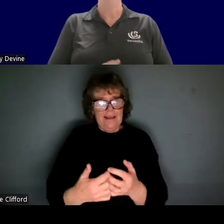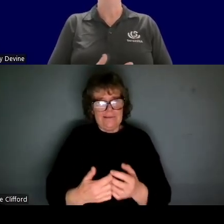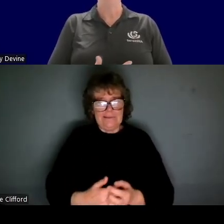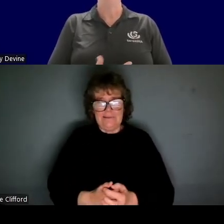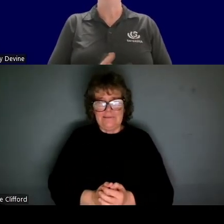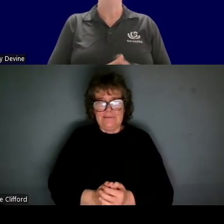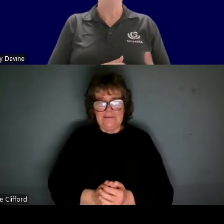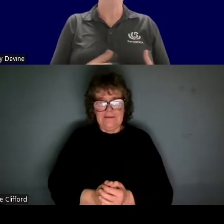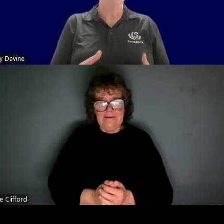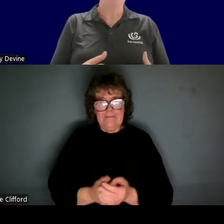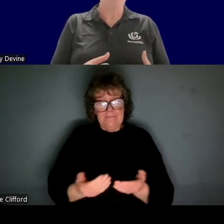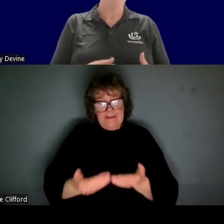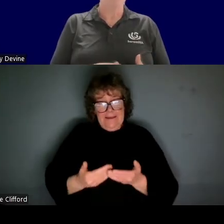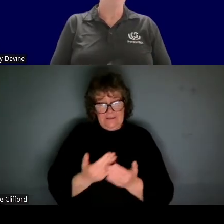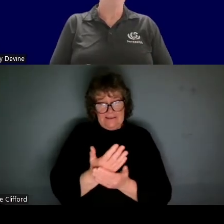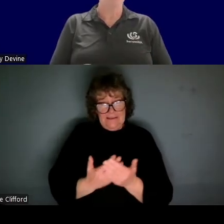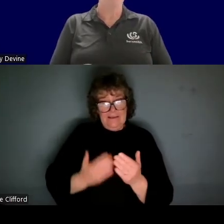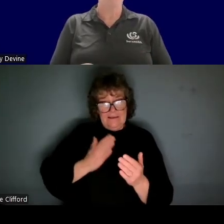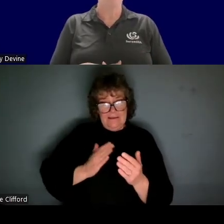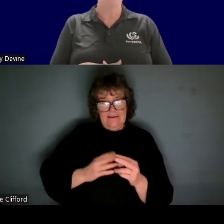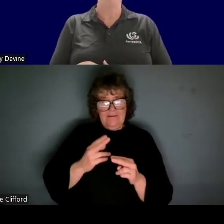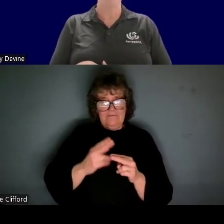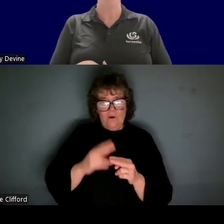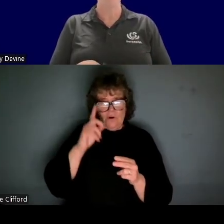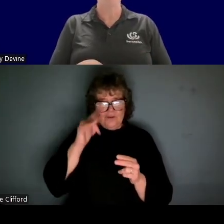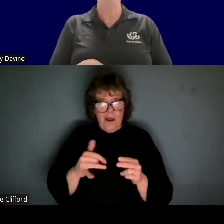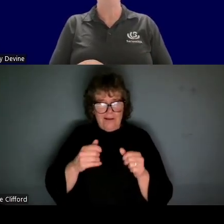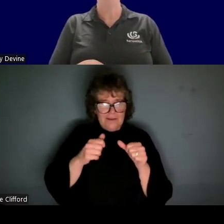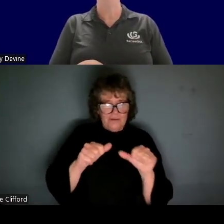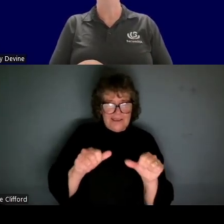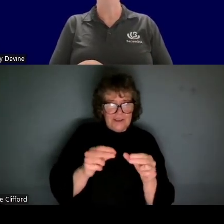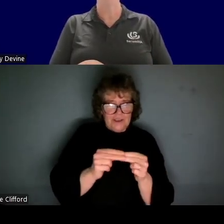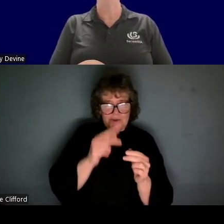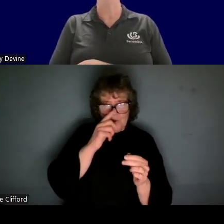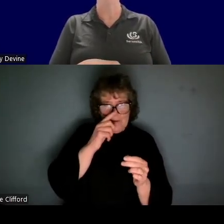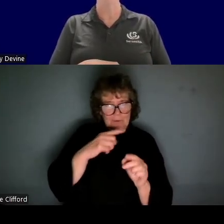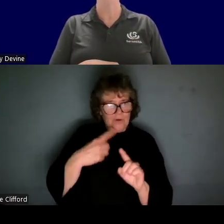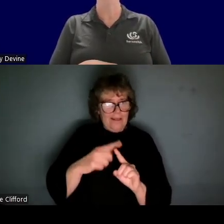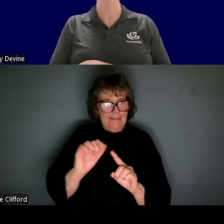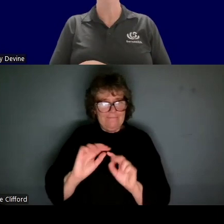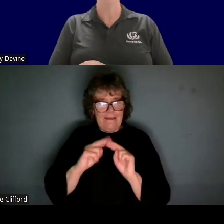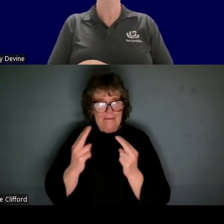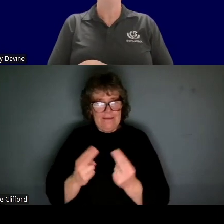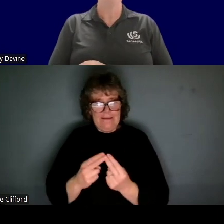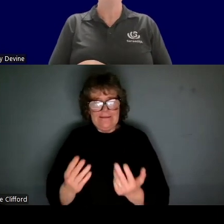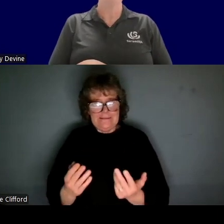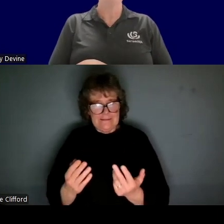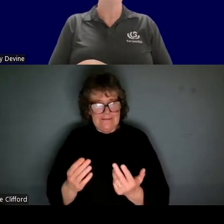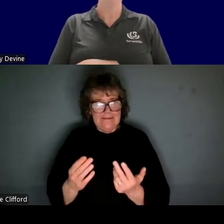need to develop trial strategies with people and their families, for implementation and monitor